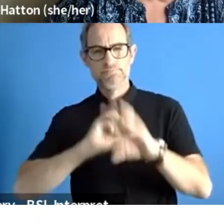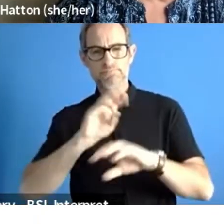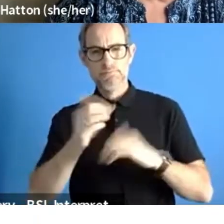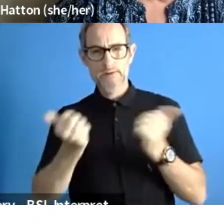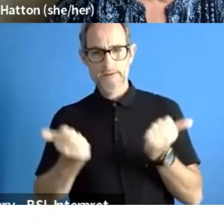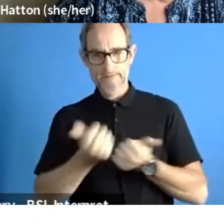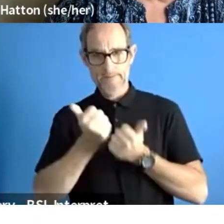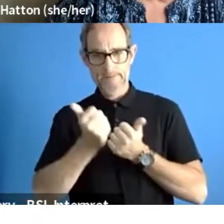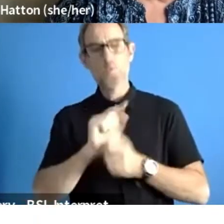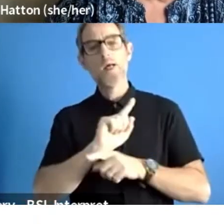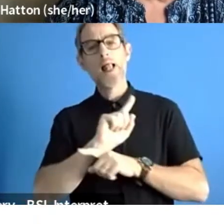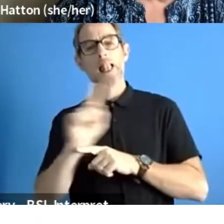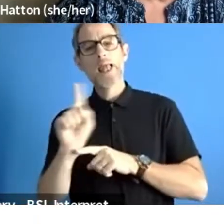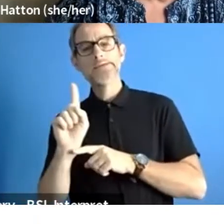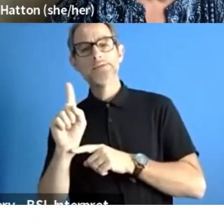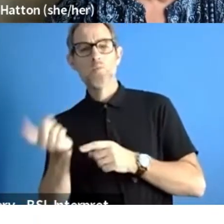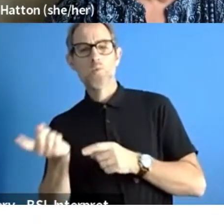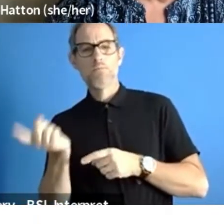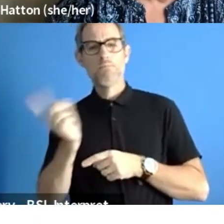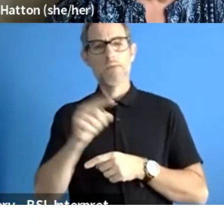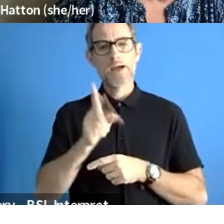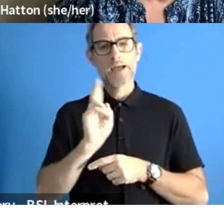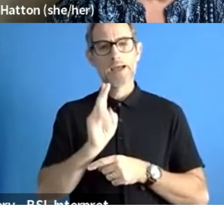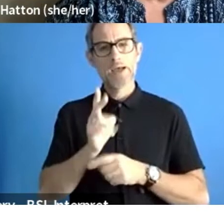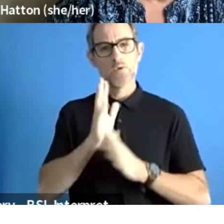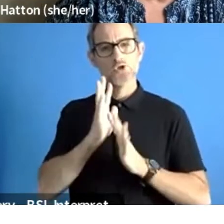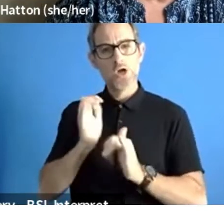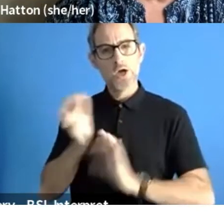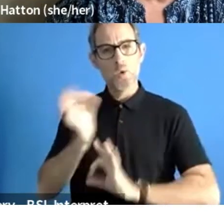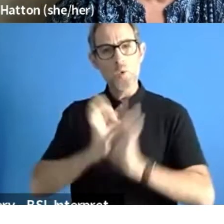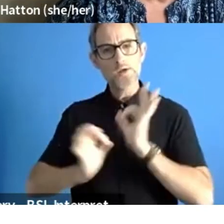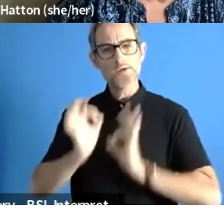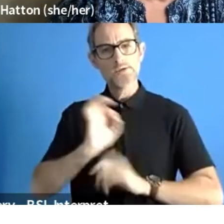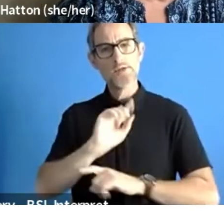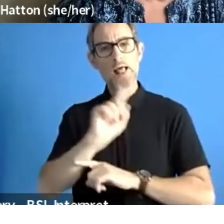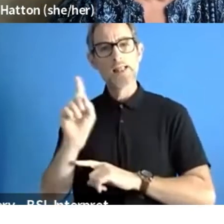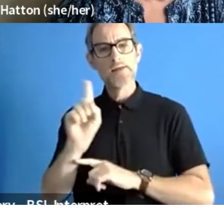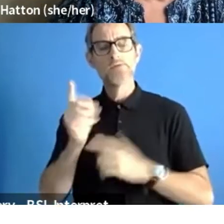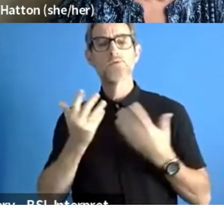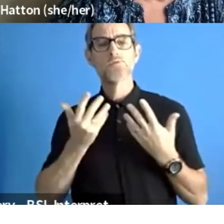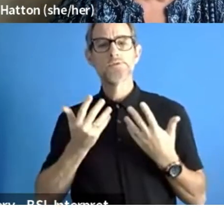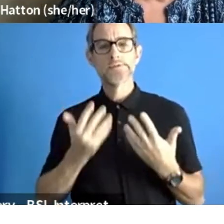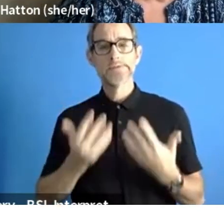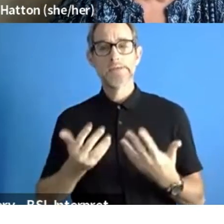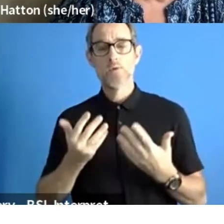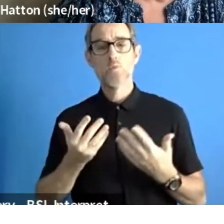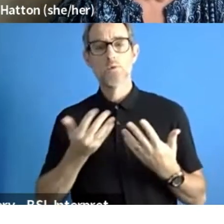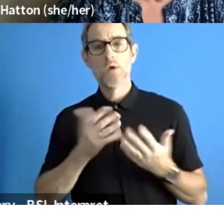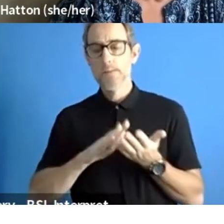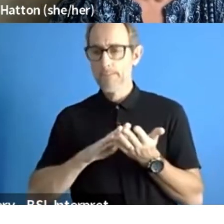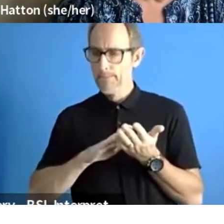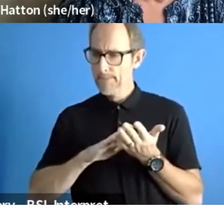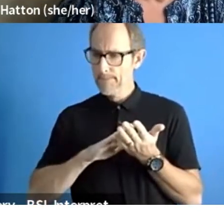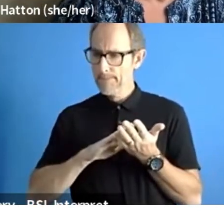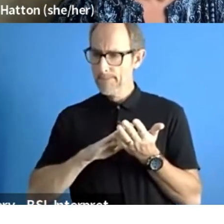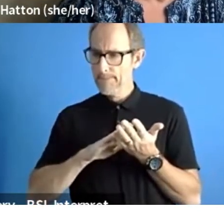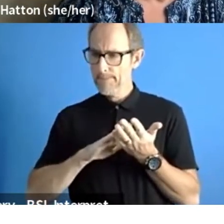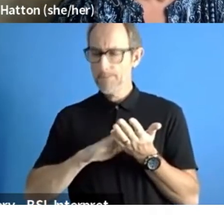I'm going to come back later and look at the questions with you but what I would really like to do is hand it over to Marianne Pope from Citizens